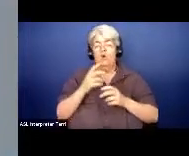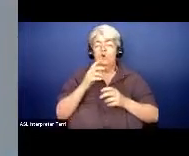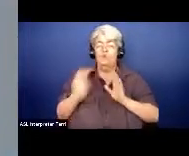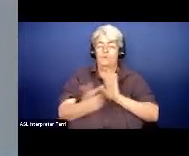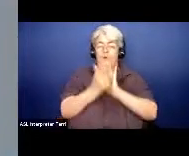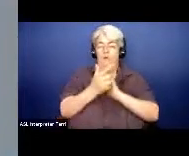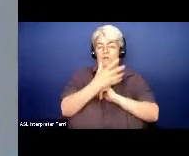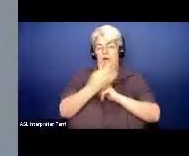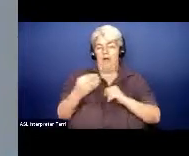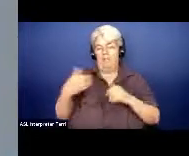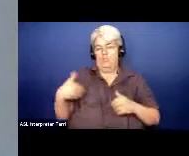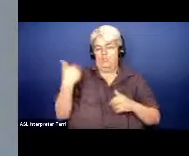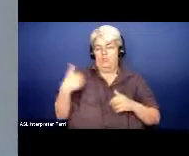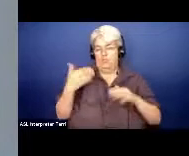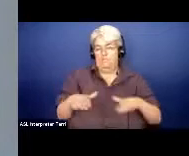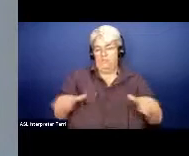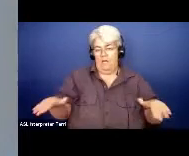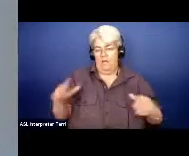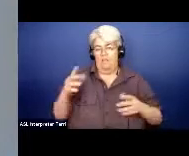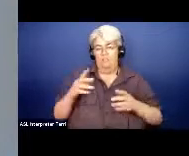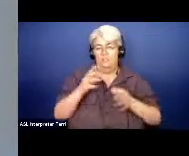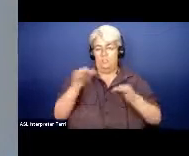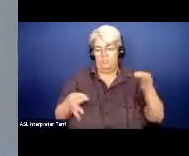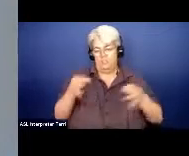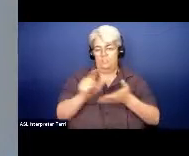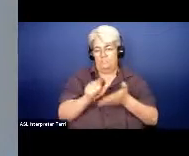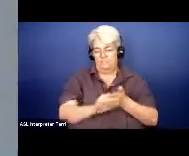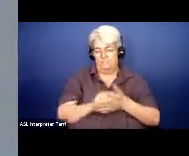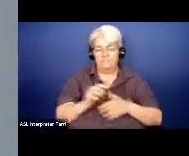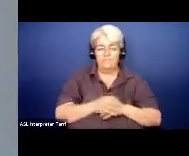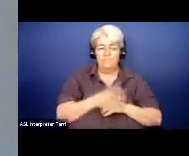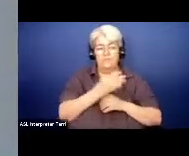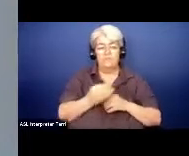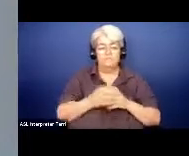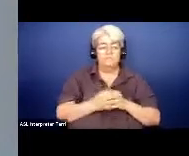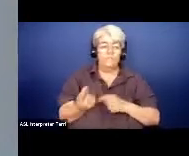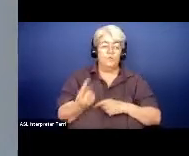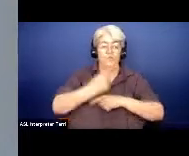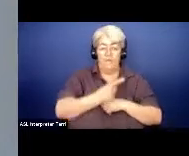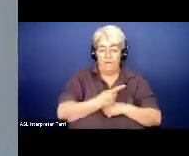That work group will be leading today's session. During the session today we're going to highlight